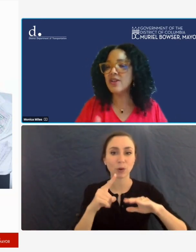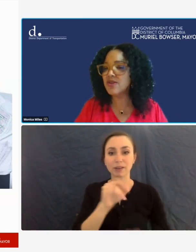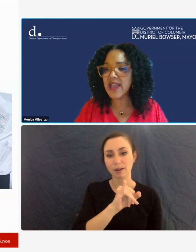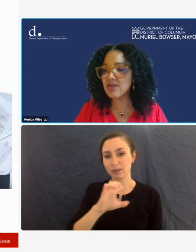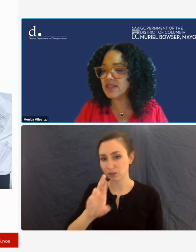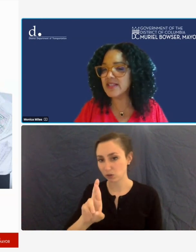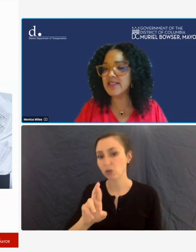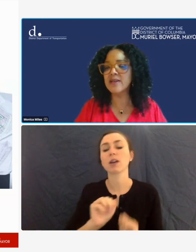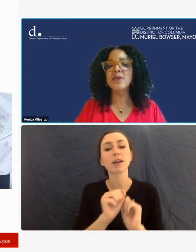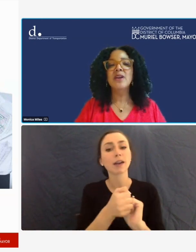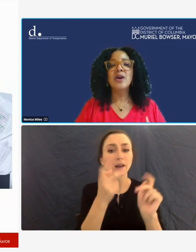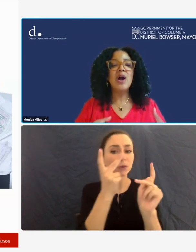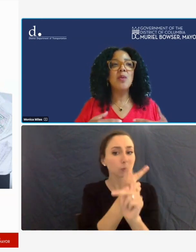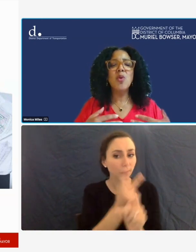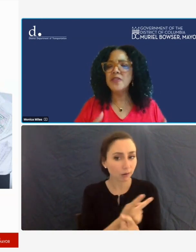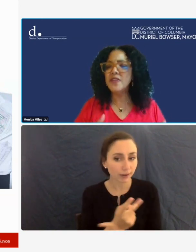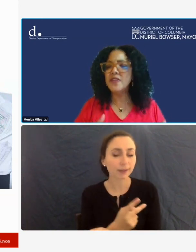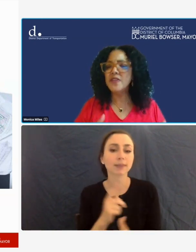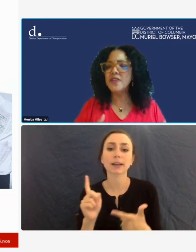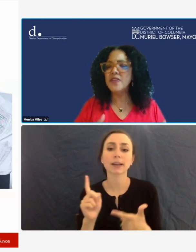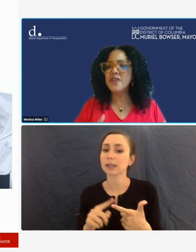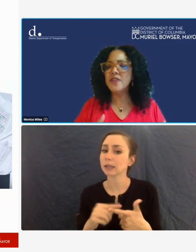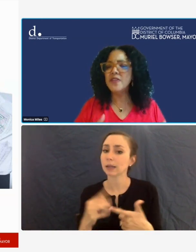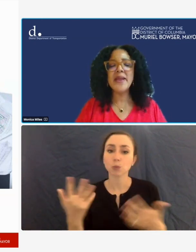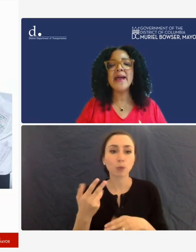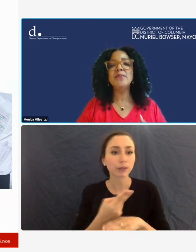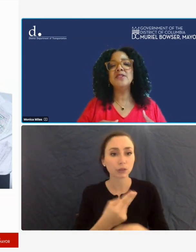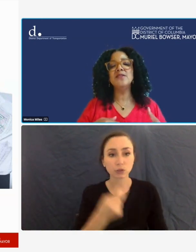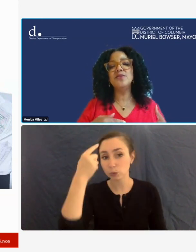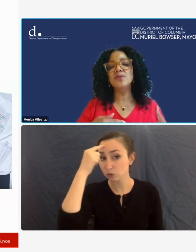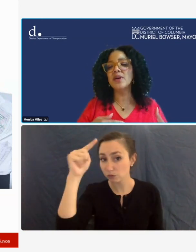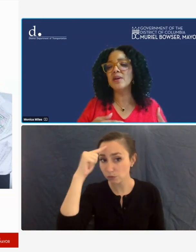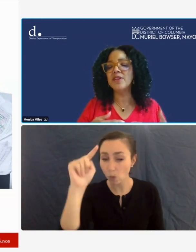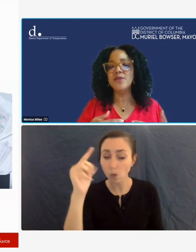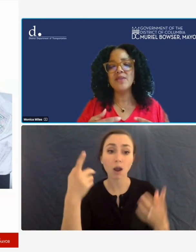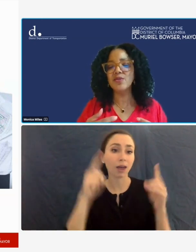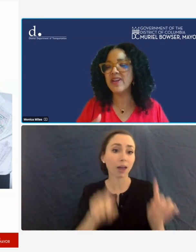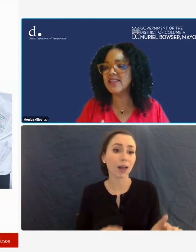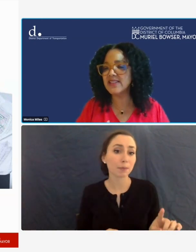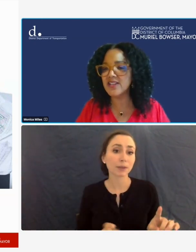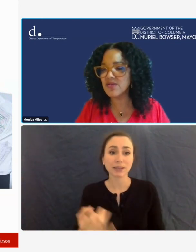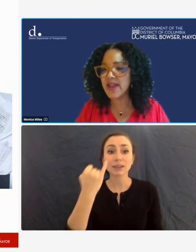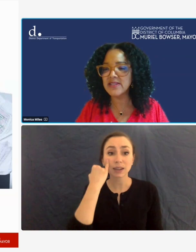calculate them what they're used for what happens if you um if you have a rate that's incorrect